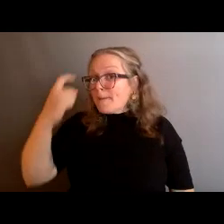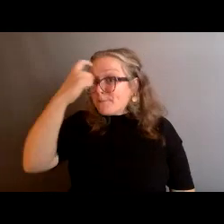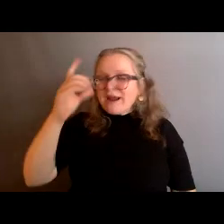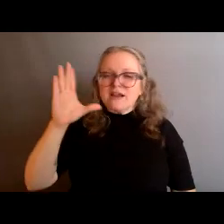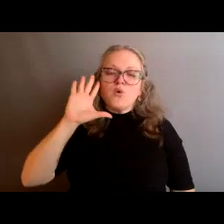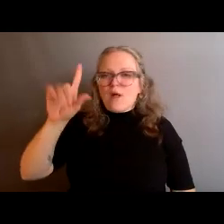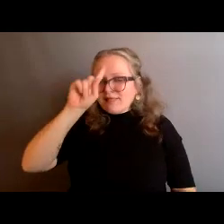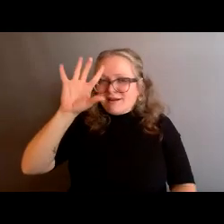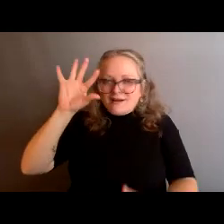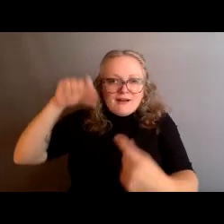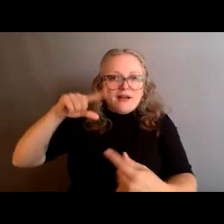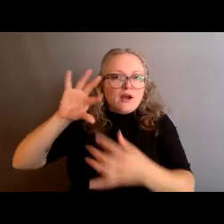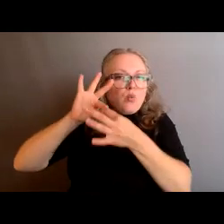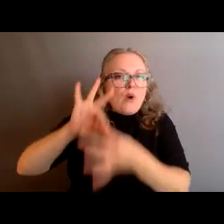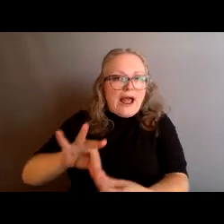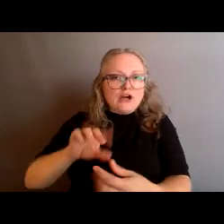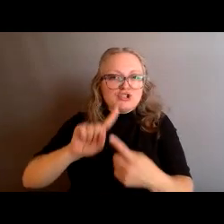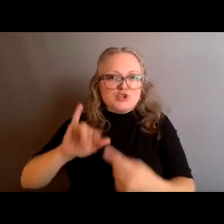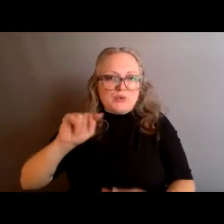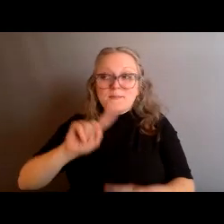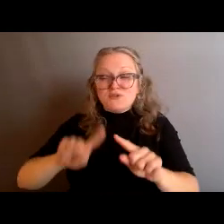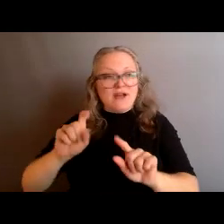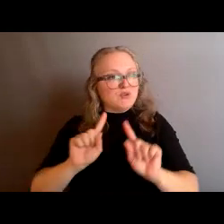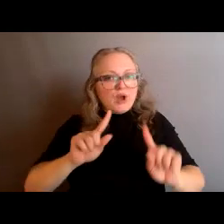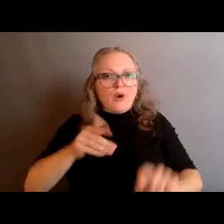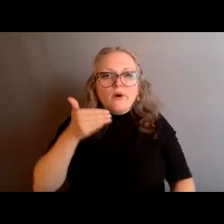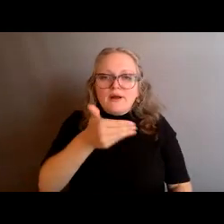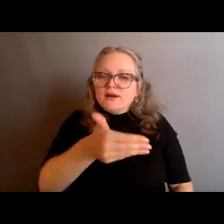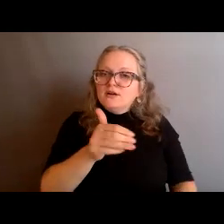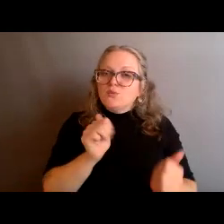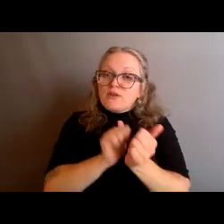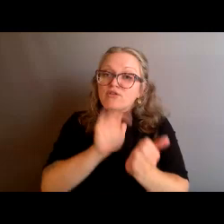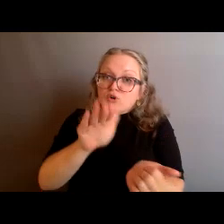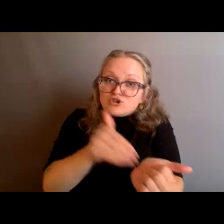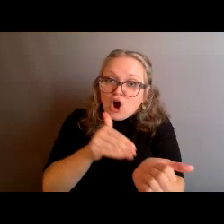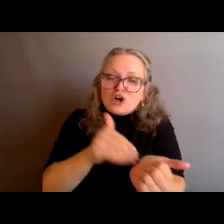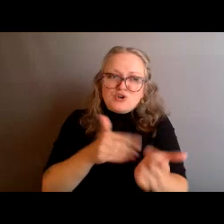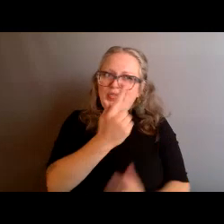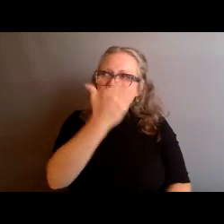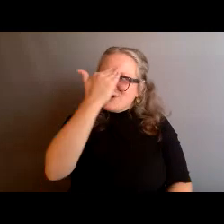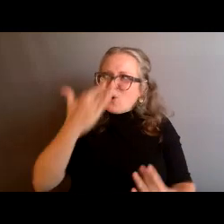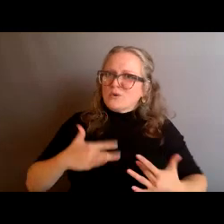but you got to follow up with your provider and and let them know what's going on.